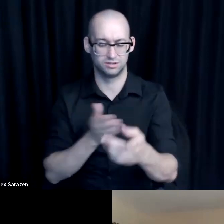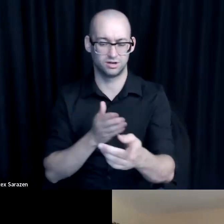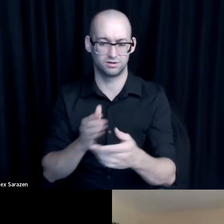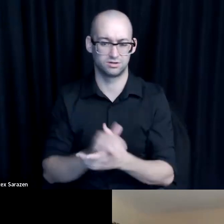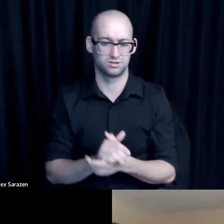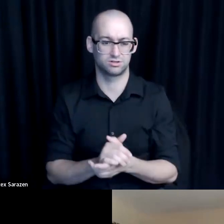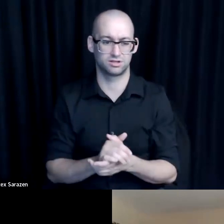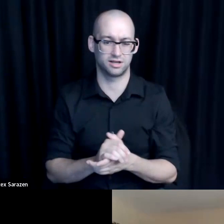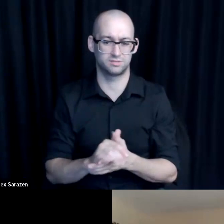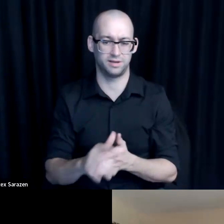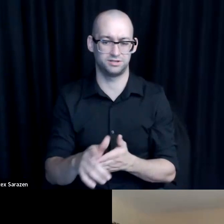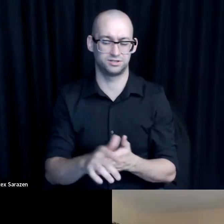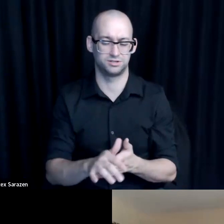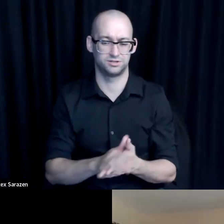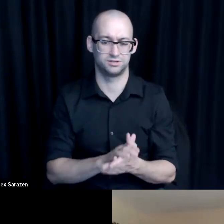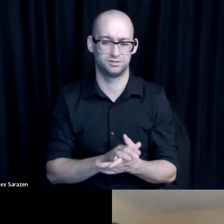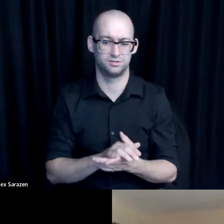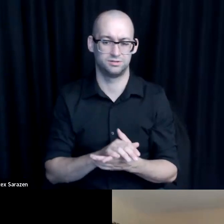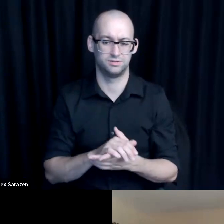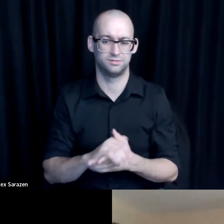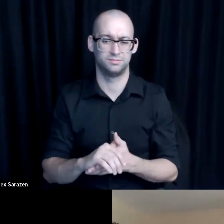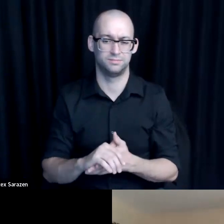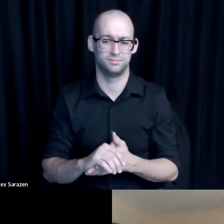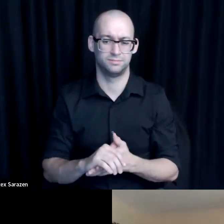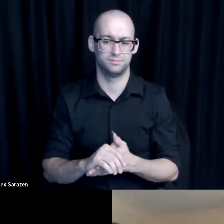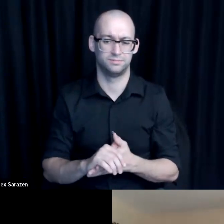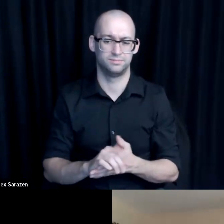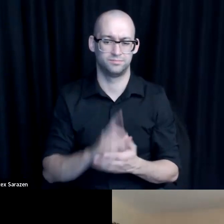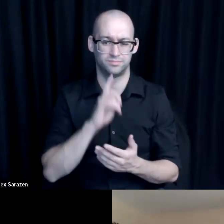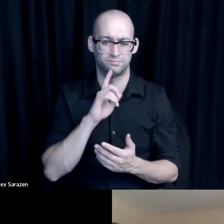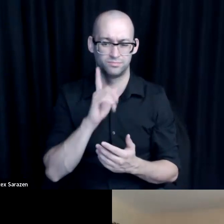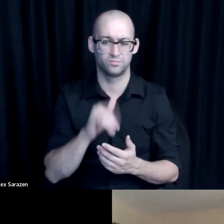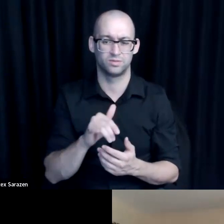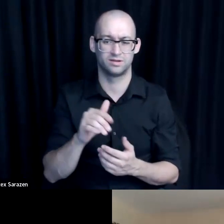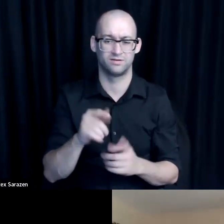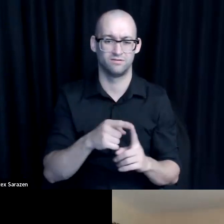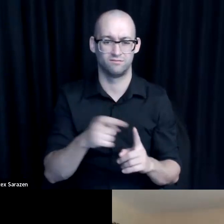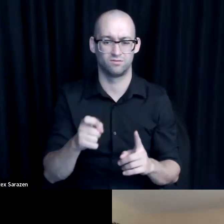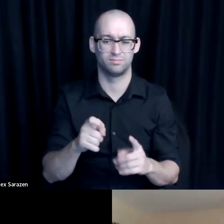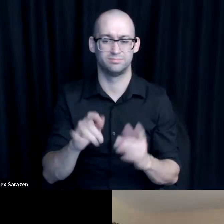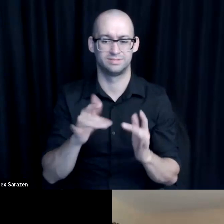even promotoras, if you will. And really from a digital navigation standpoint,